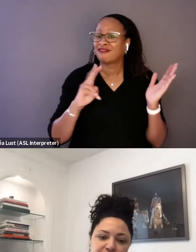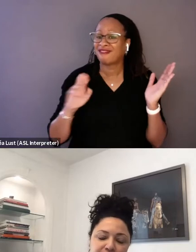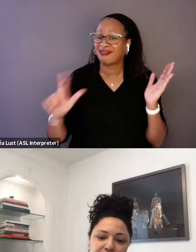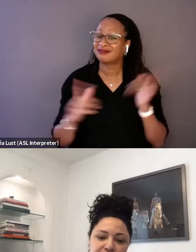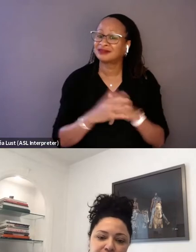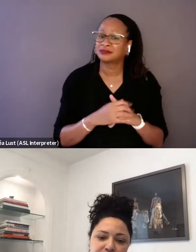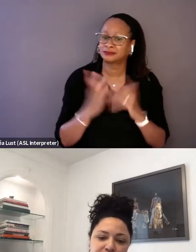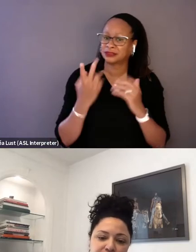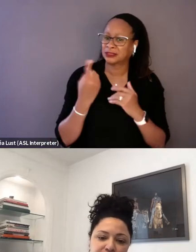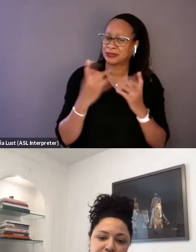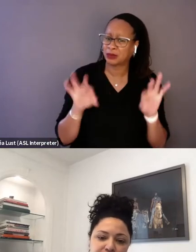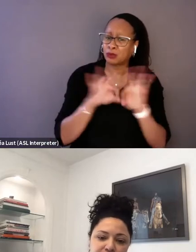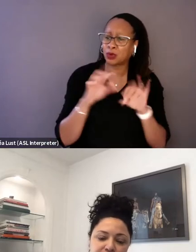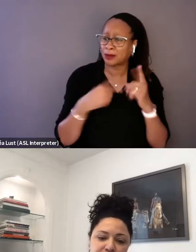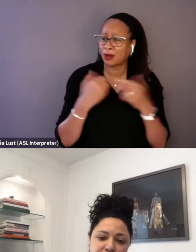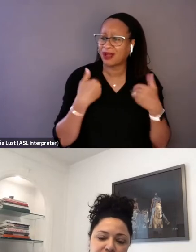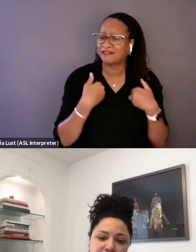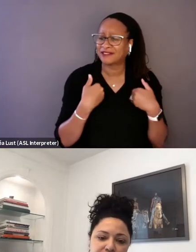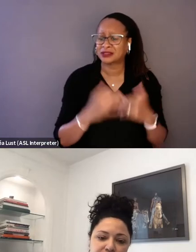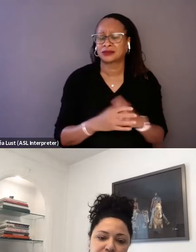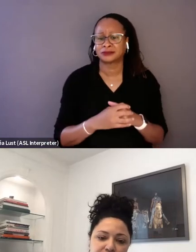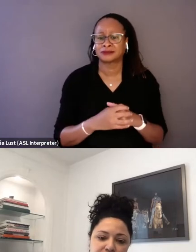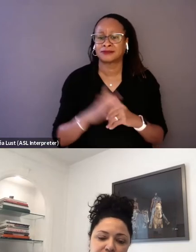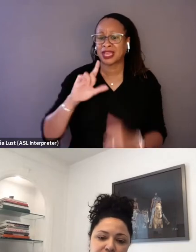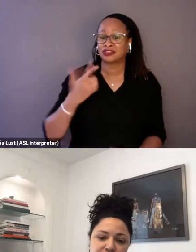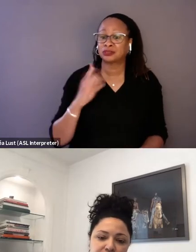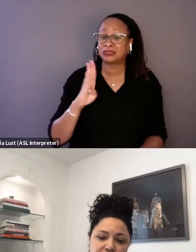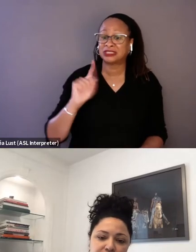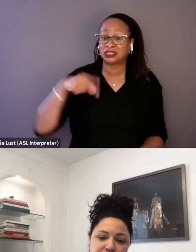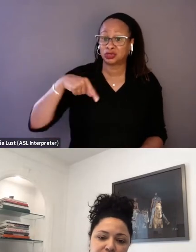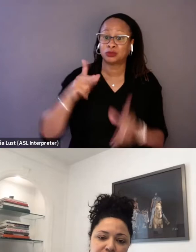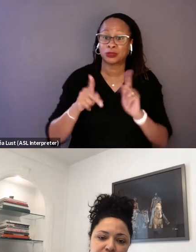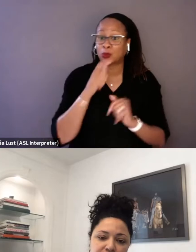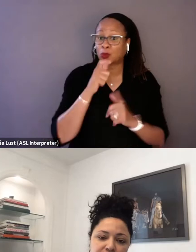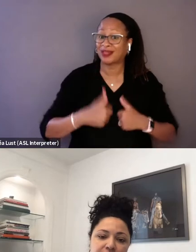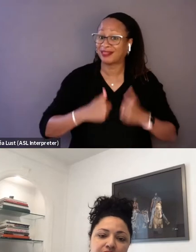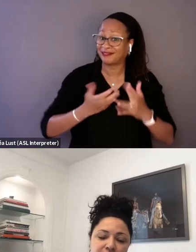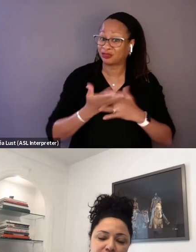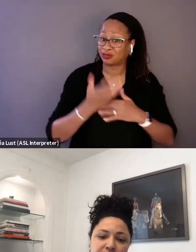about like having LGBTQ people who lived through these time periods speaking